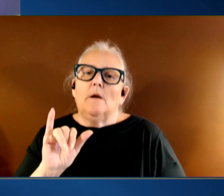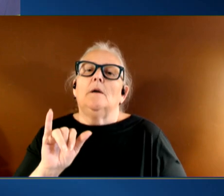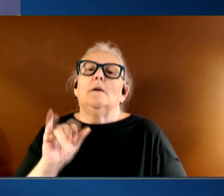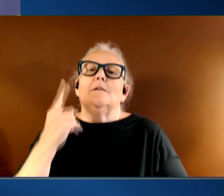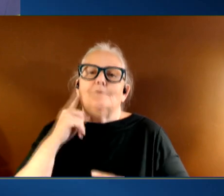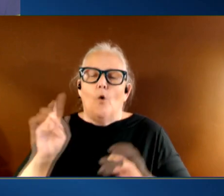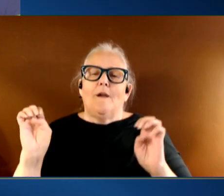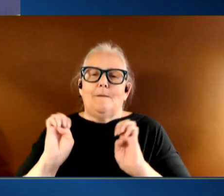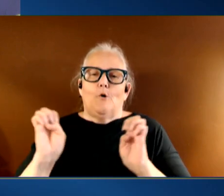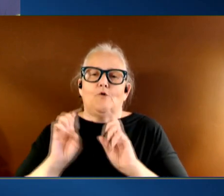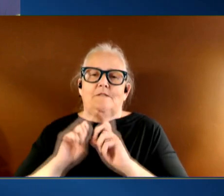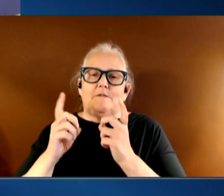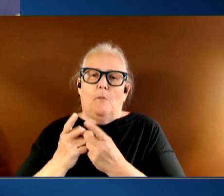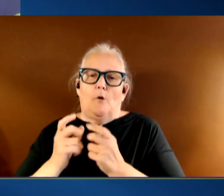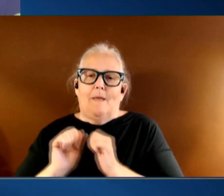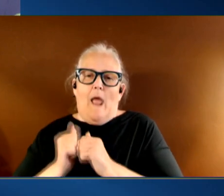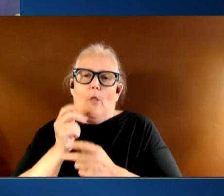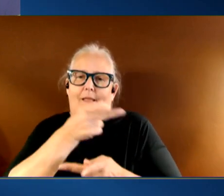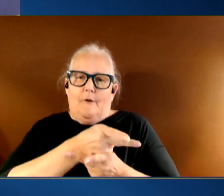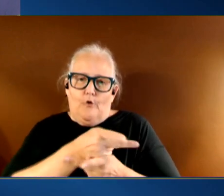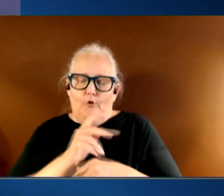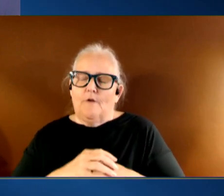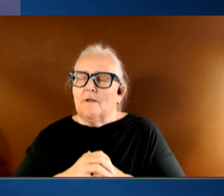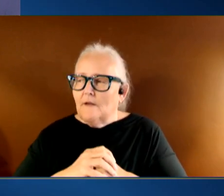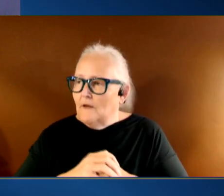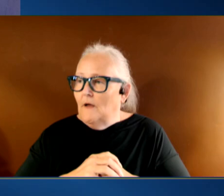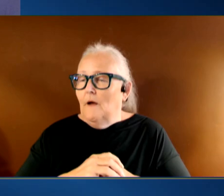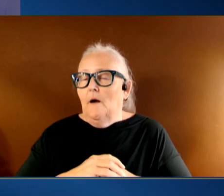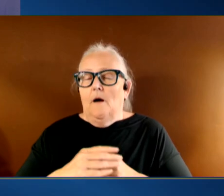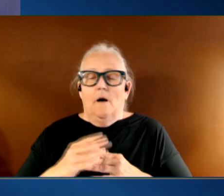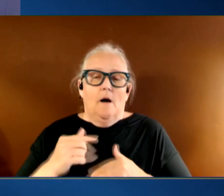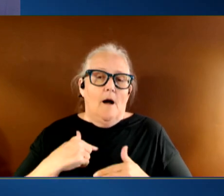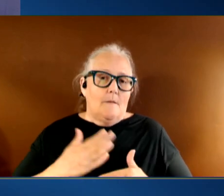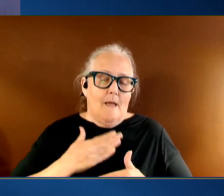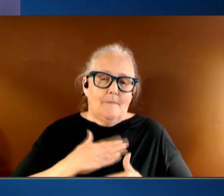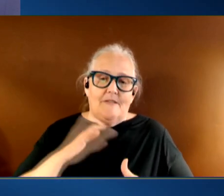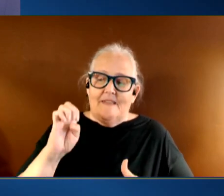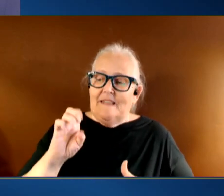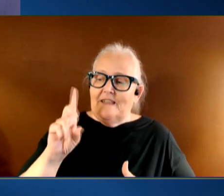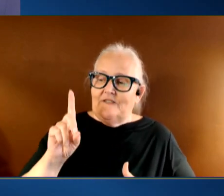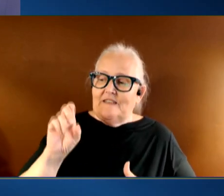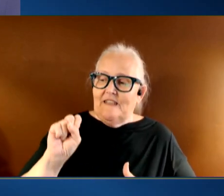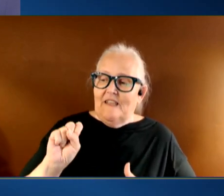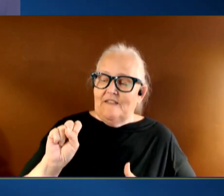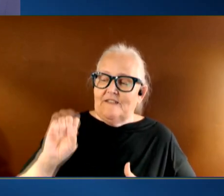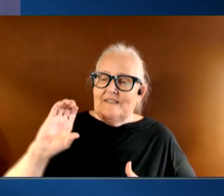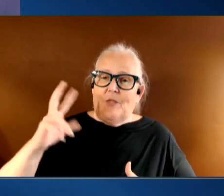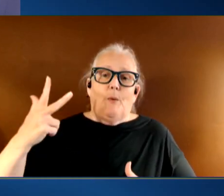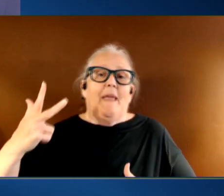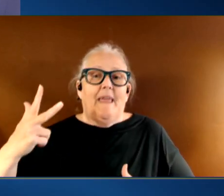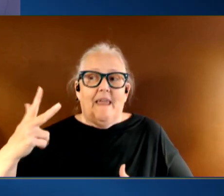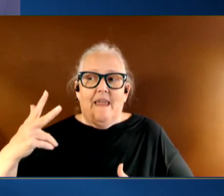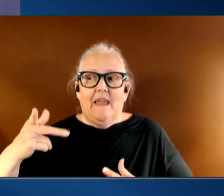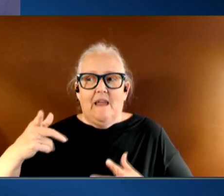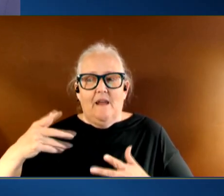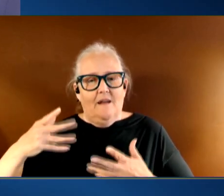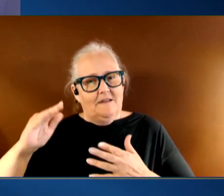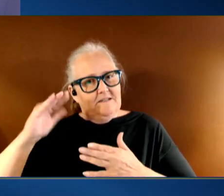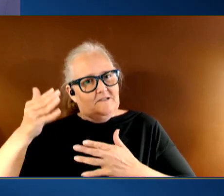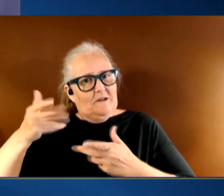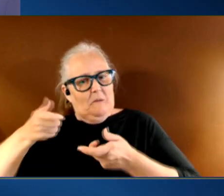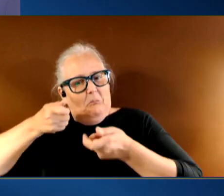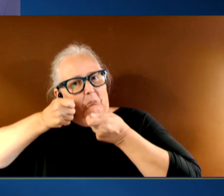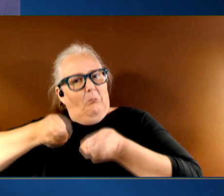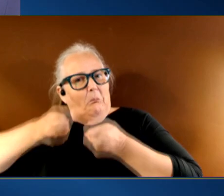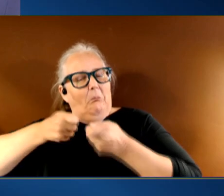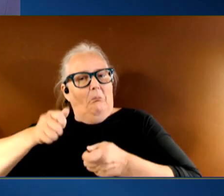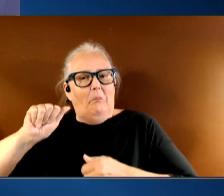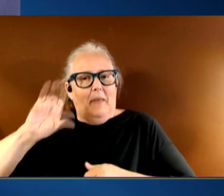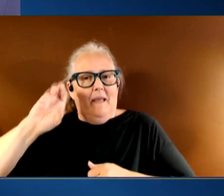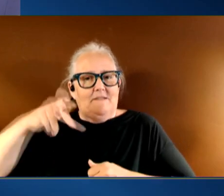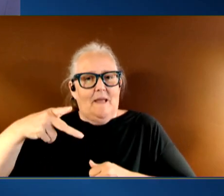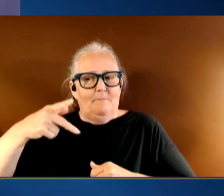care. And I'm happy that EDSC3 has such sway within ACEP. Because ACEP was at the table